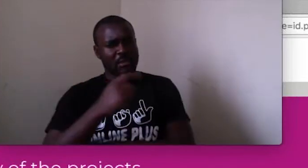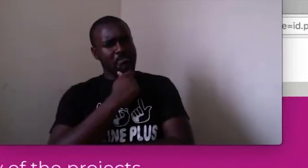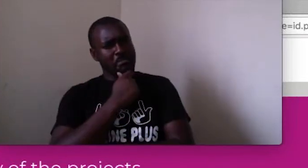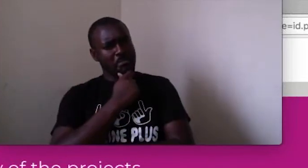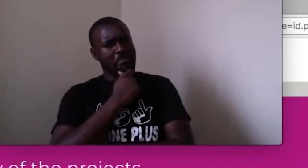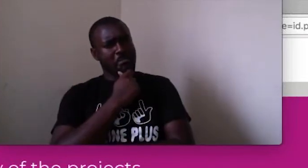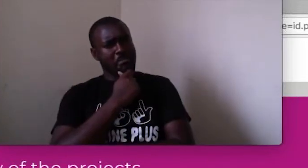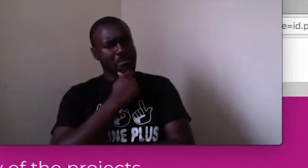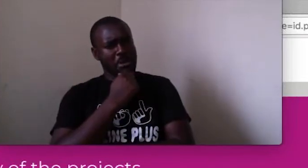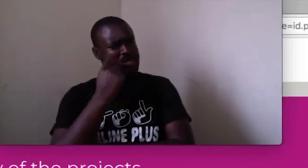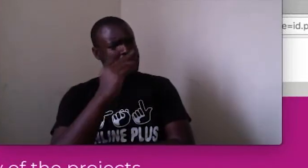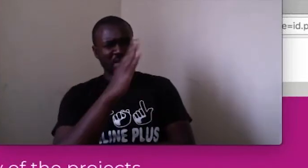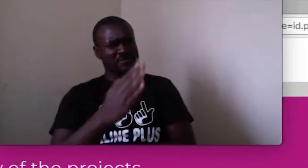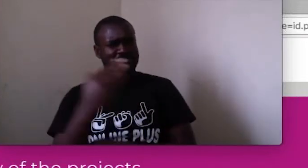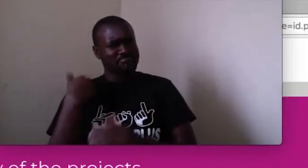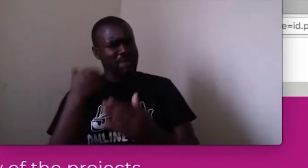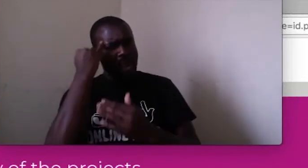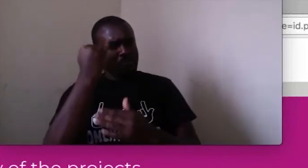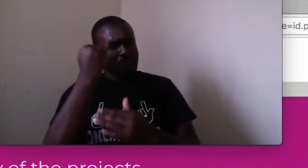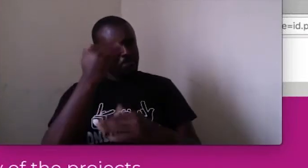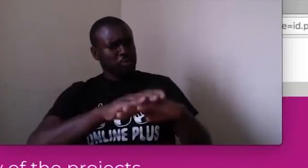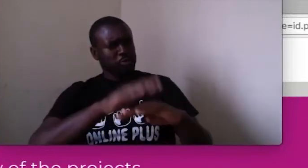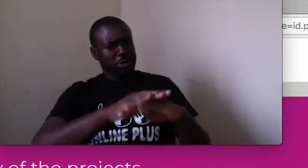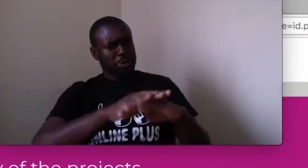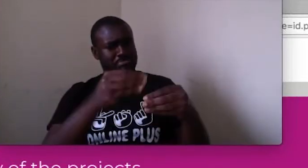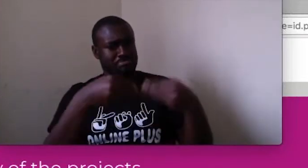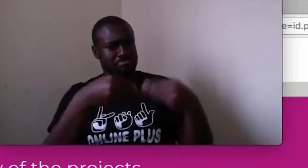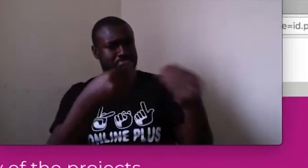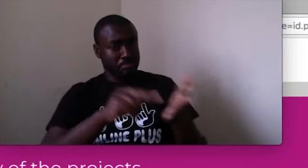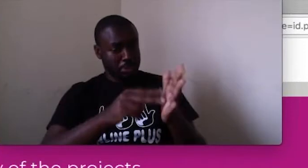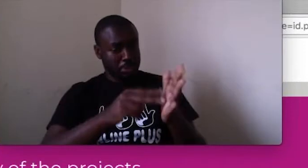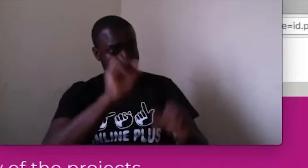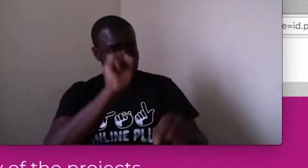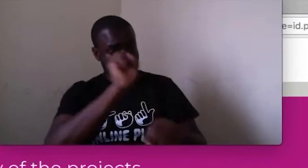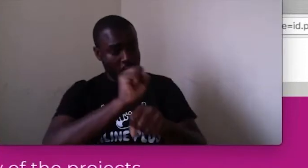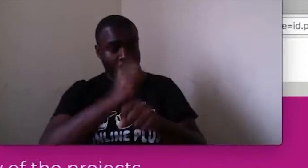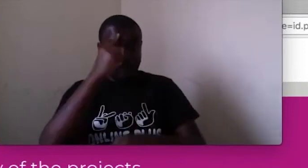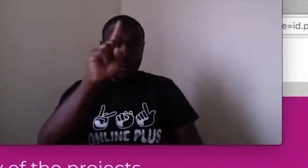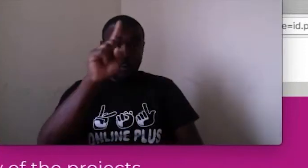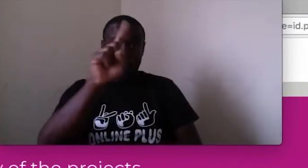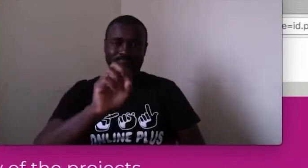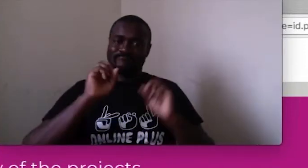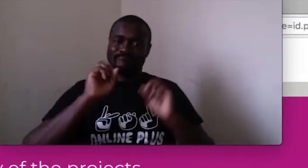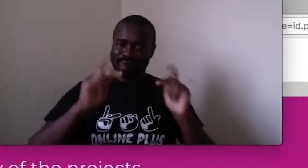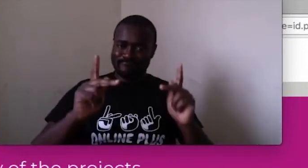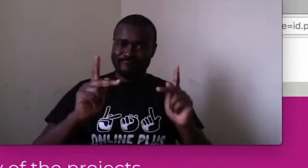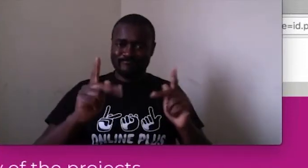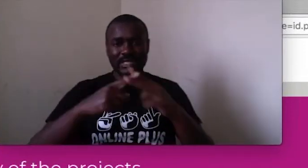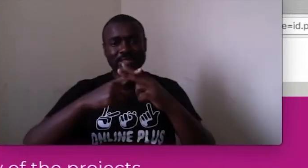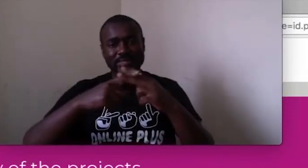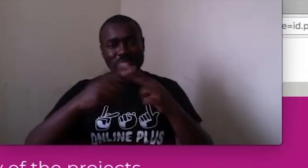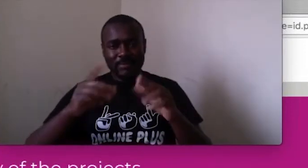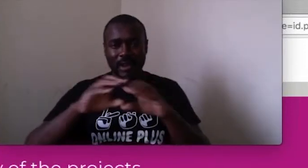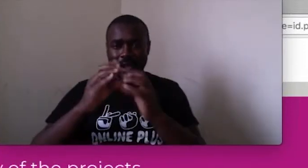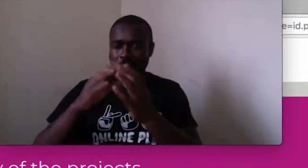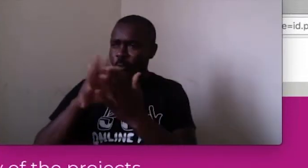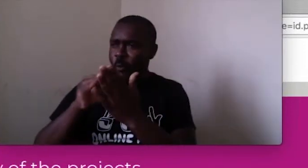ASL means American Sign Language and the lecturer was like, wow, okay that's nice if that's your project name then I approve